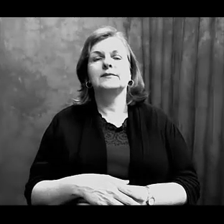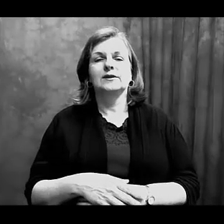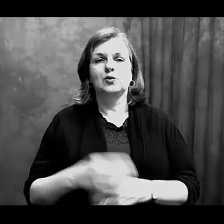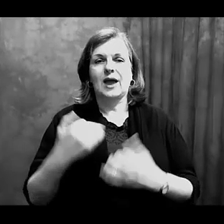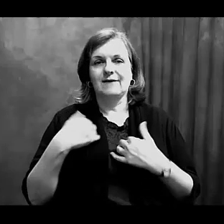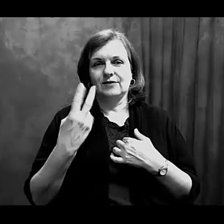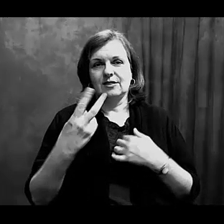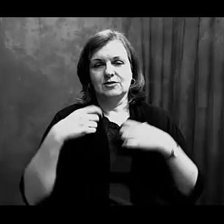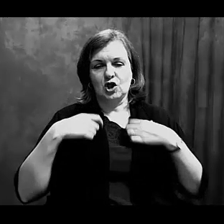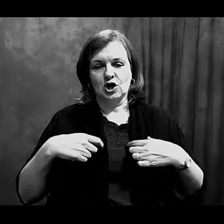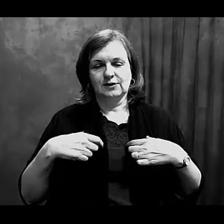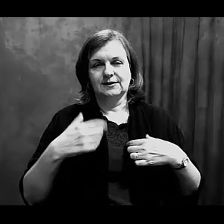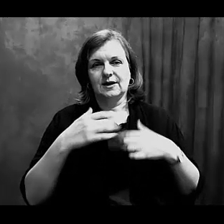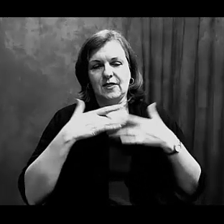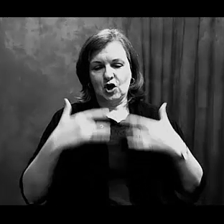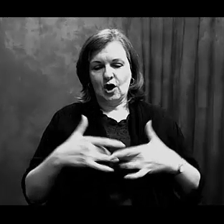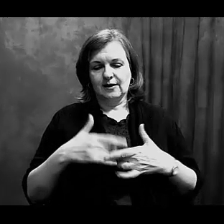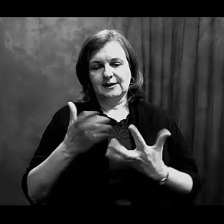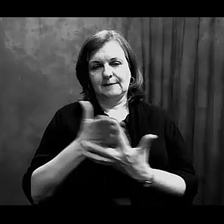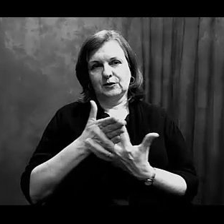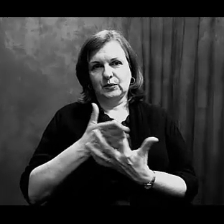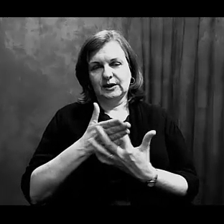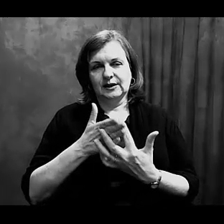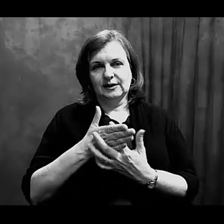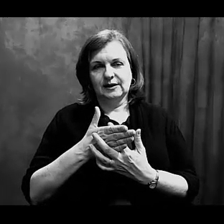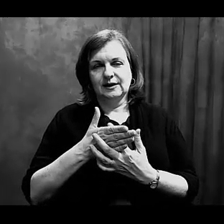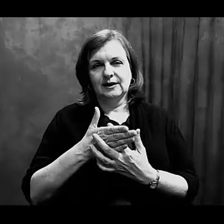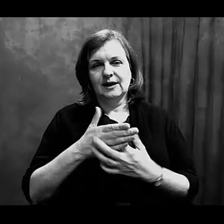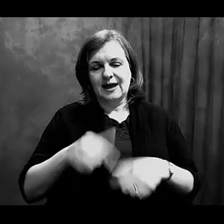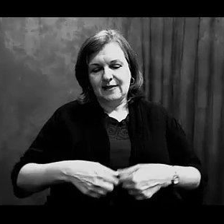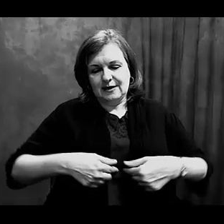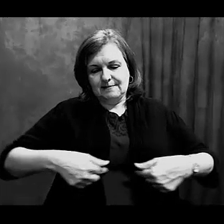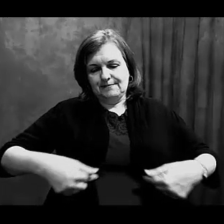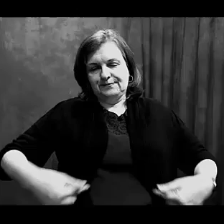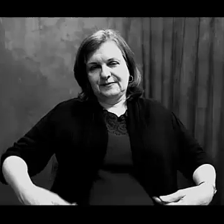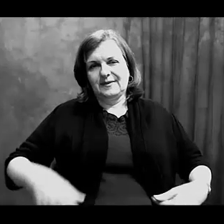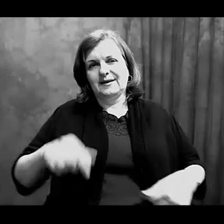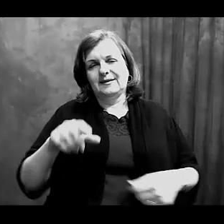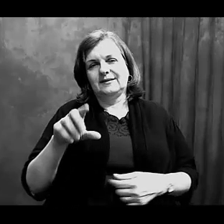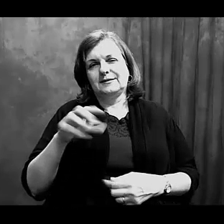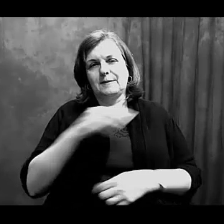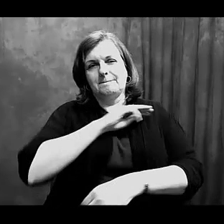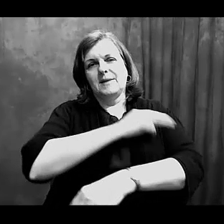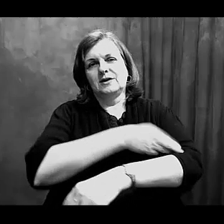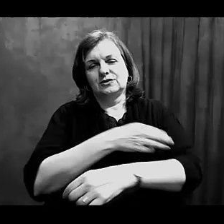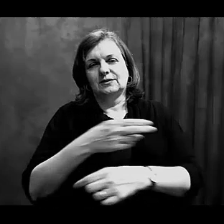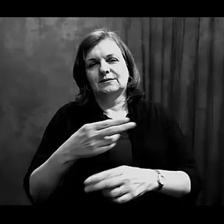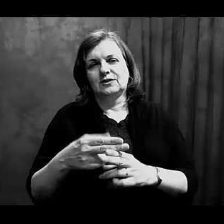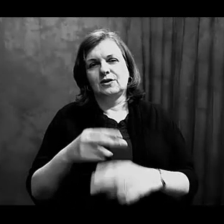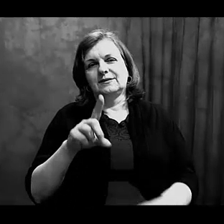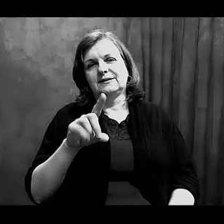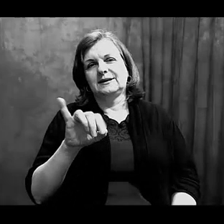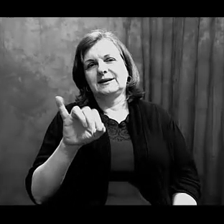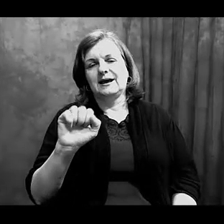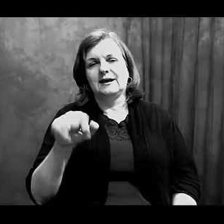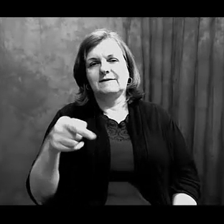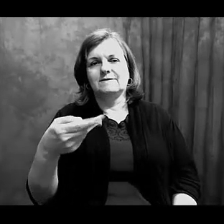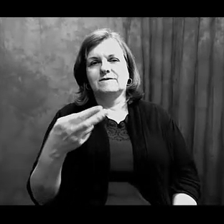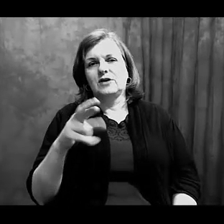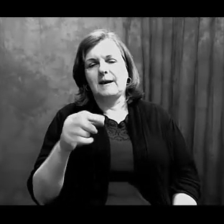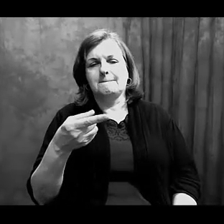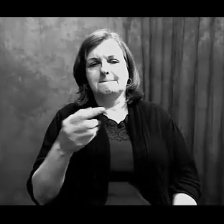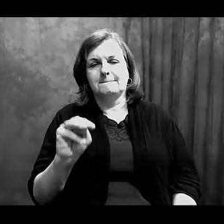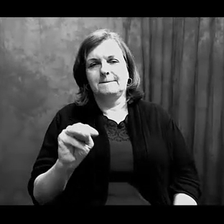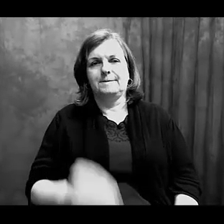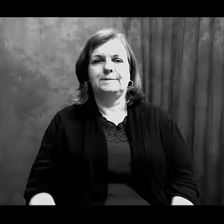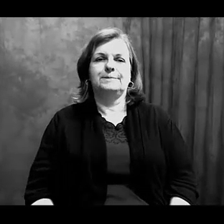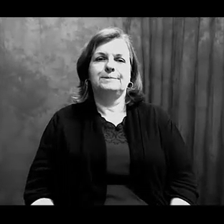and the diaphragm that muscular structure were talking about is this dome